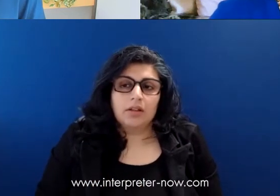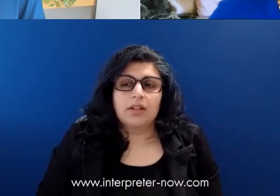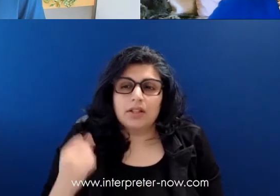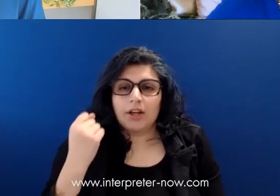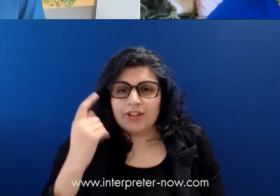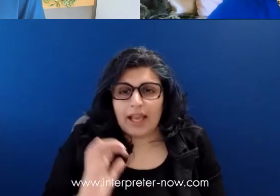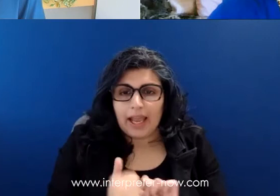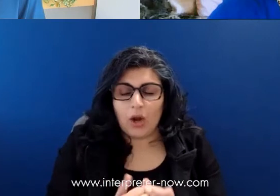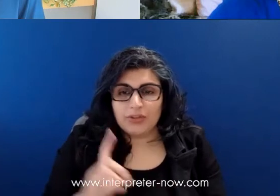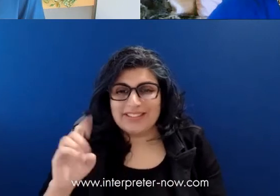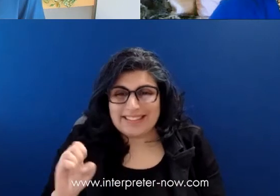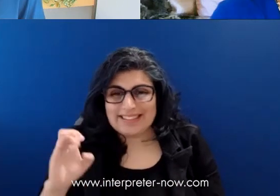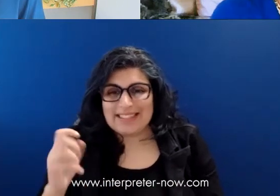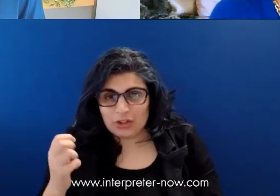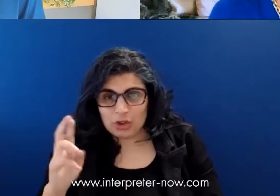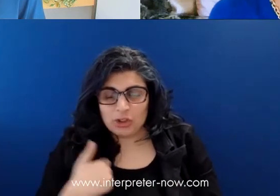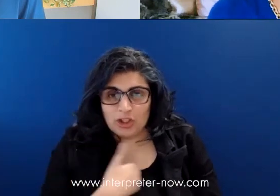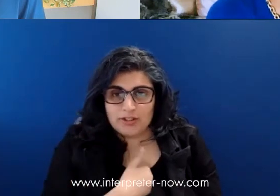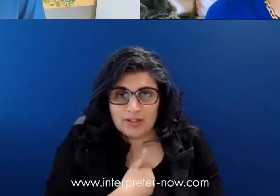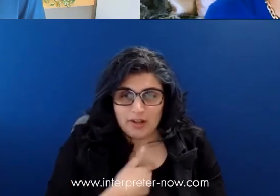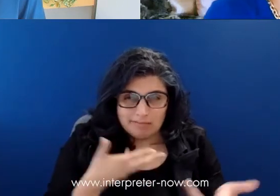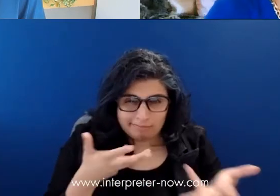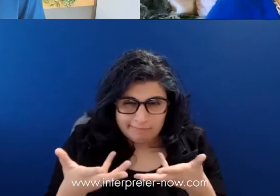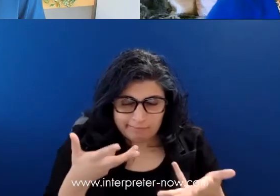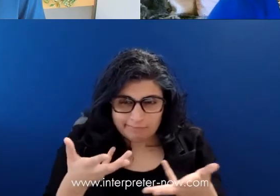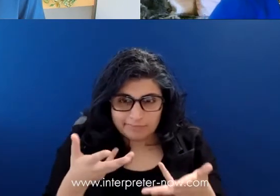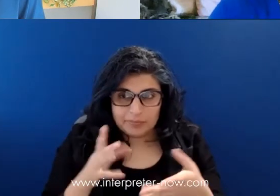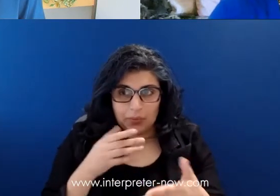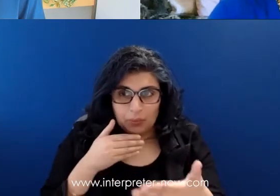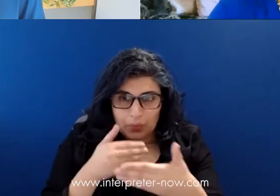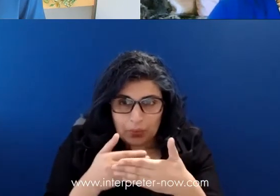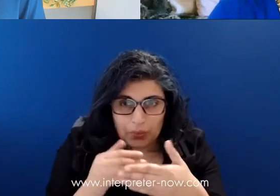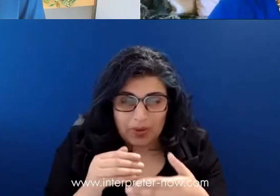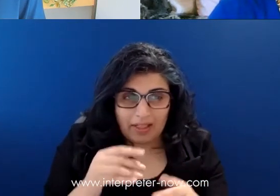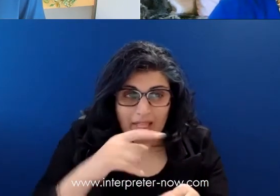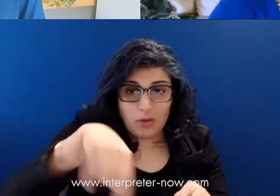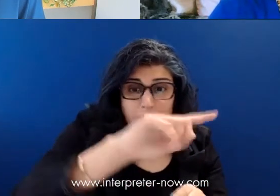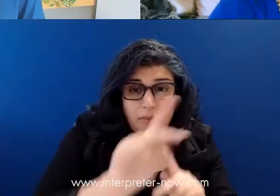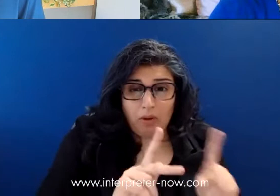our interactions with others that have closer proximity to pain or grief, or loss.